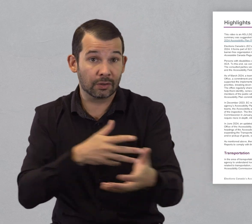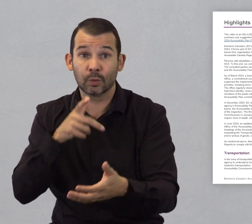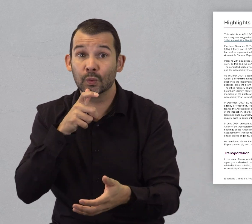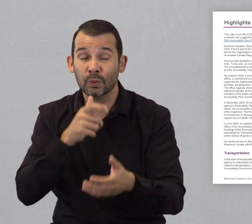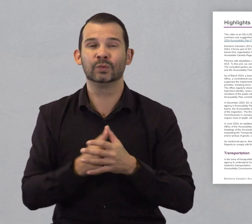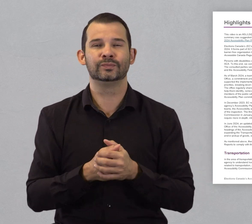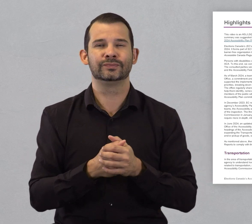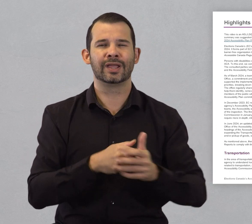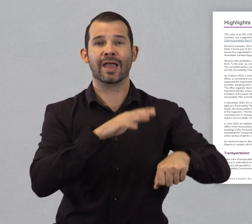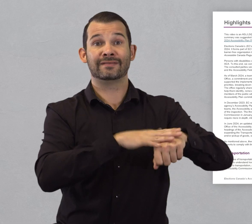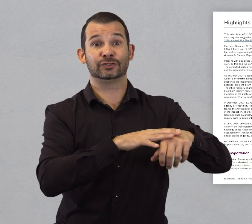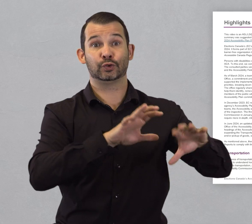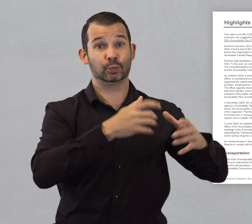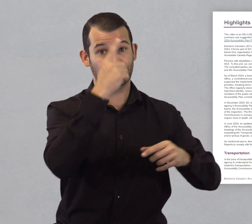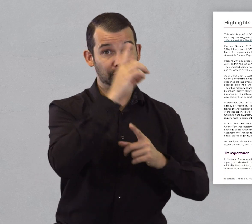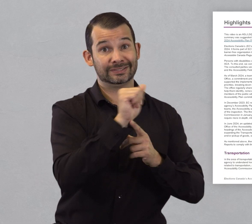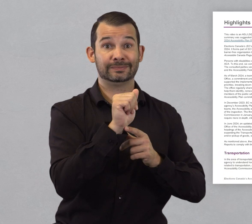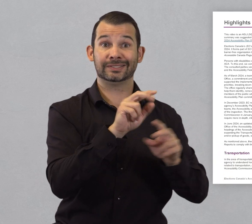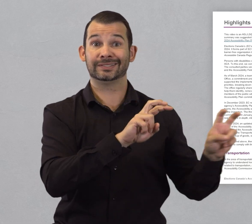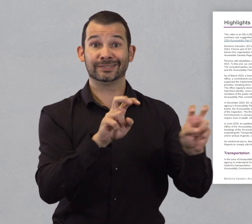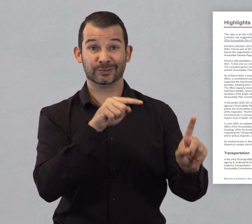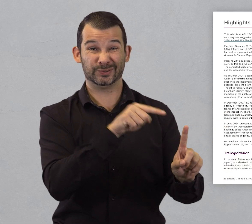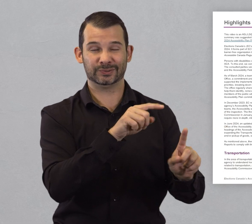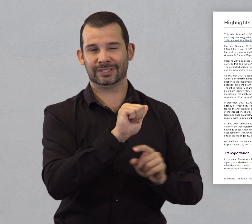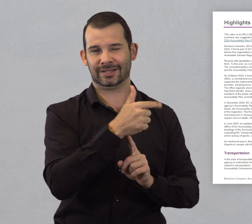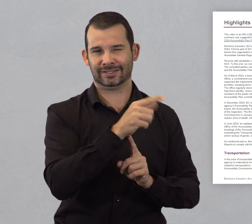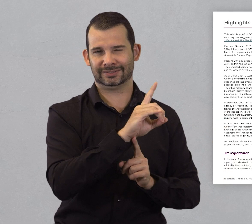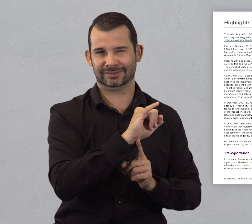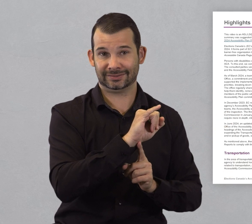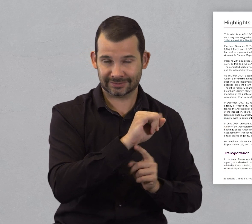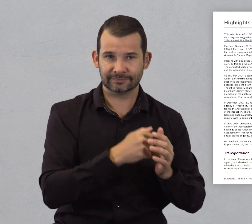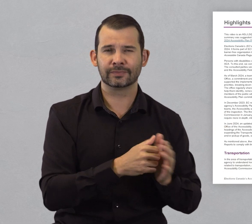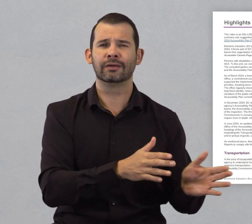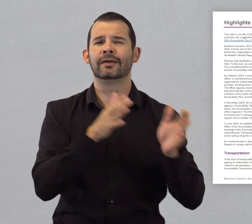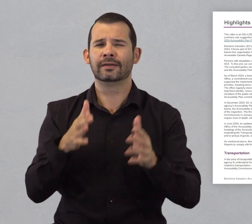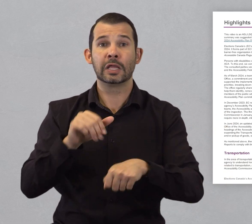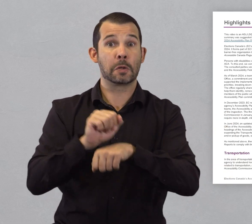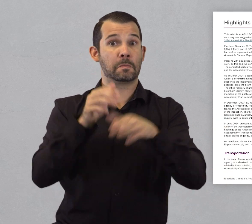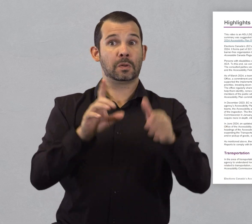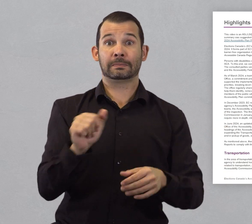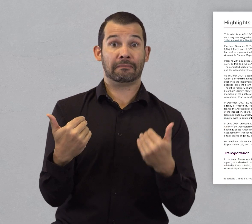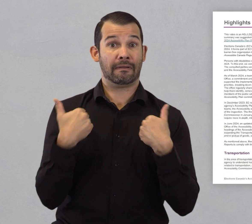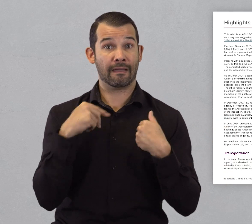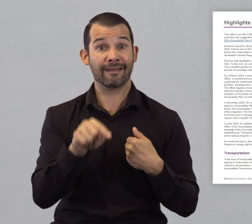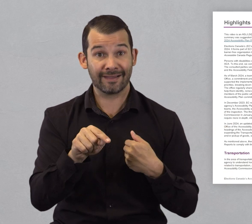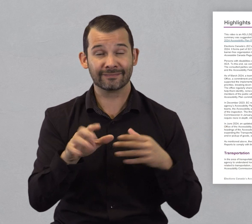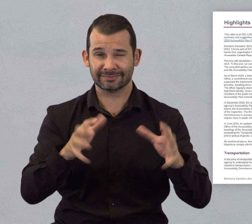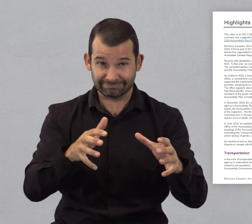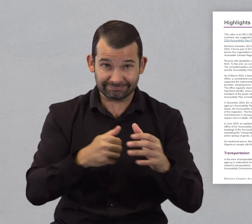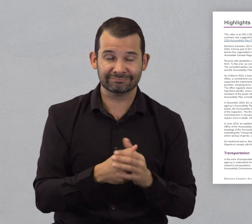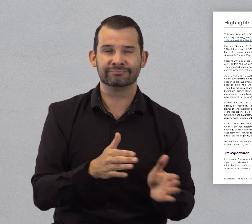were the Advisory Group for Disability Issues (AGDI), employees with disabilities and the